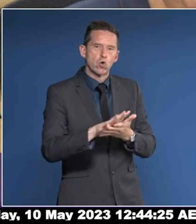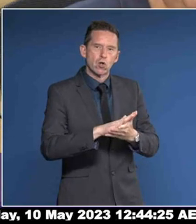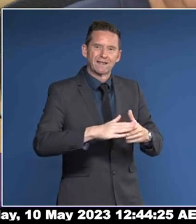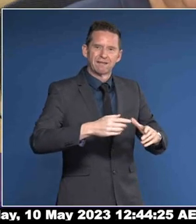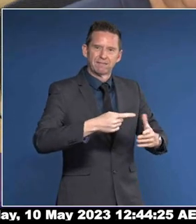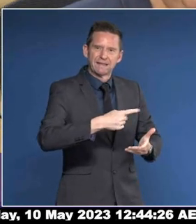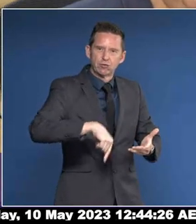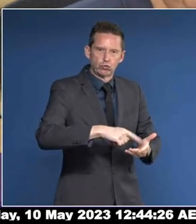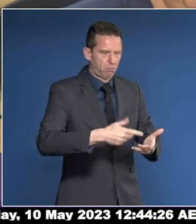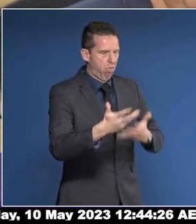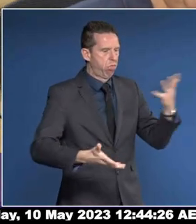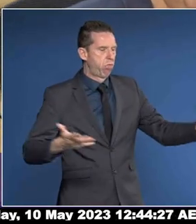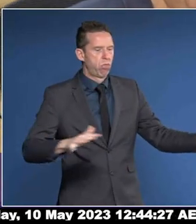the basics are being provided by the children.